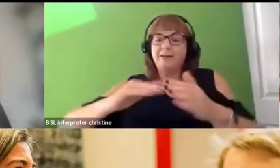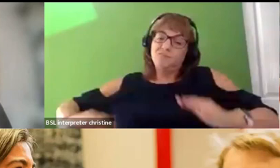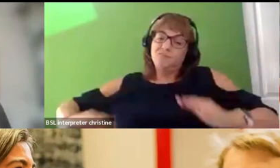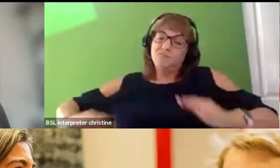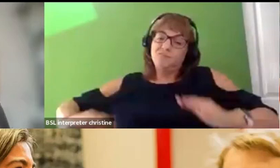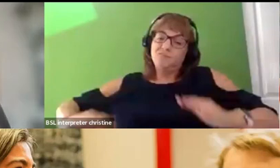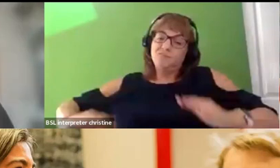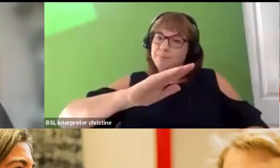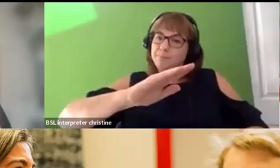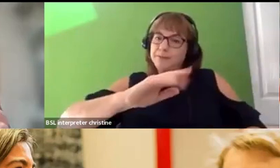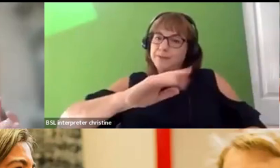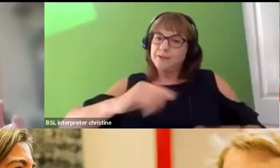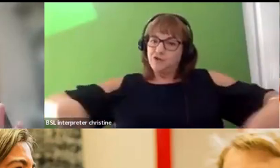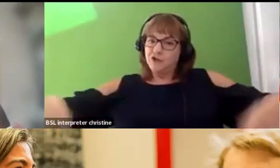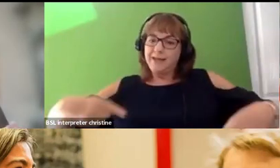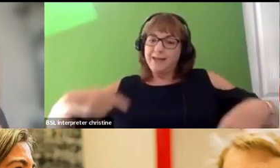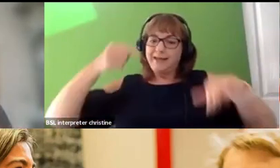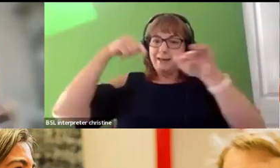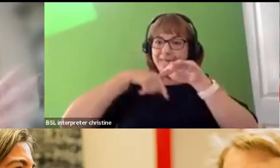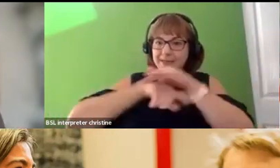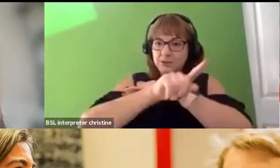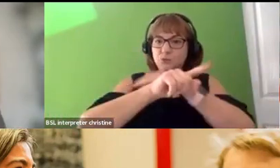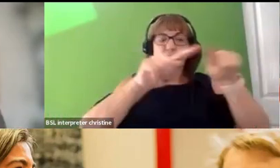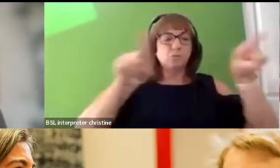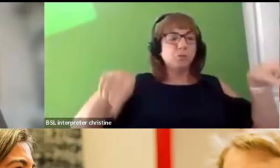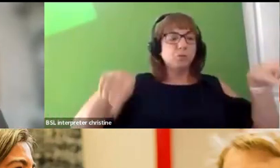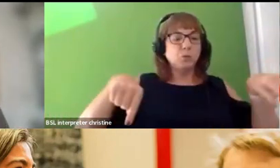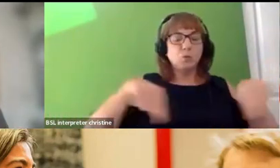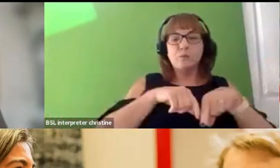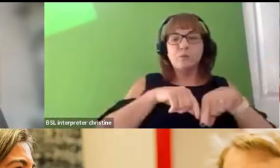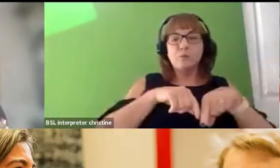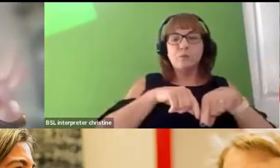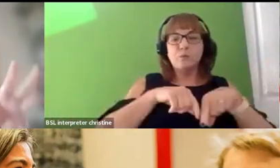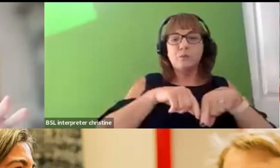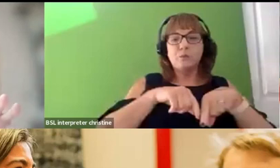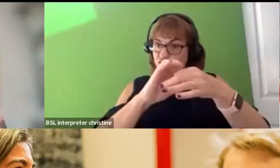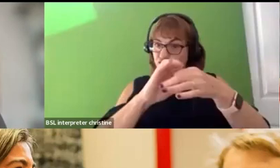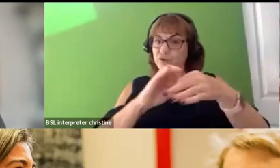had a power chair, he was, you know, joined in with game time, joined in with hello time.